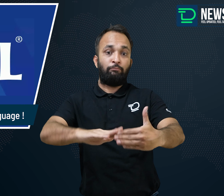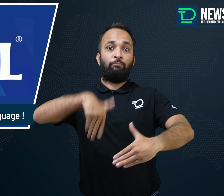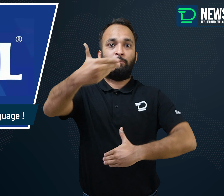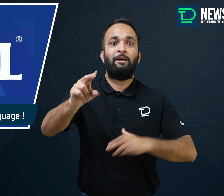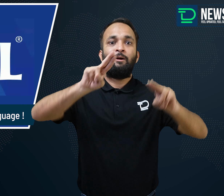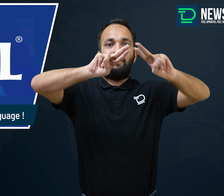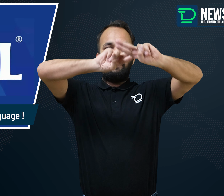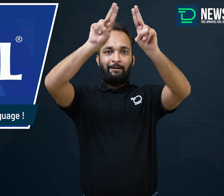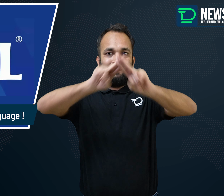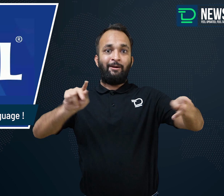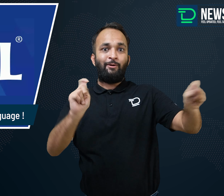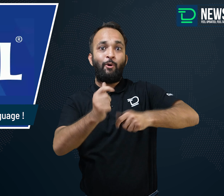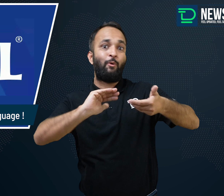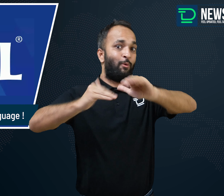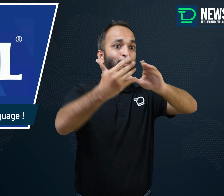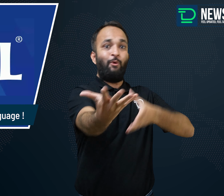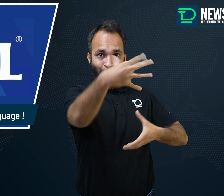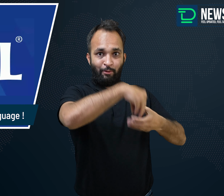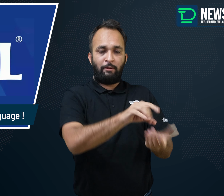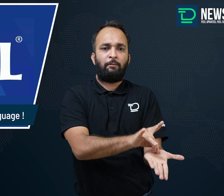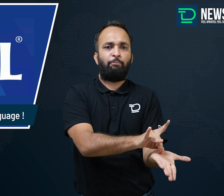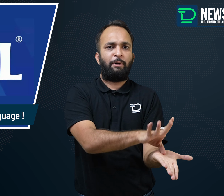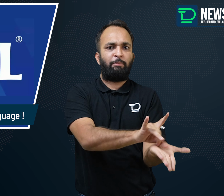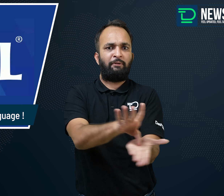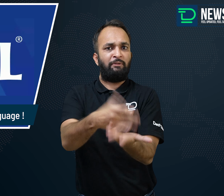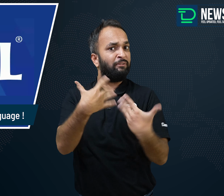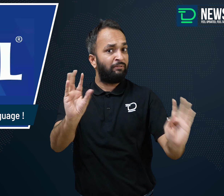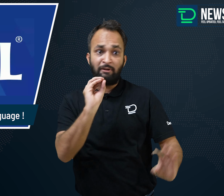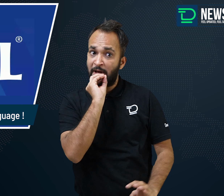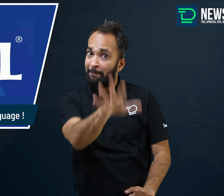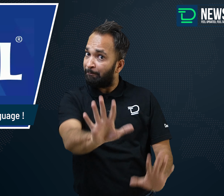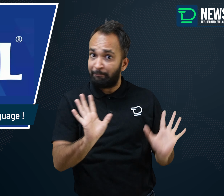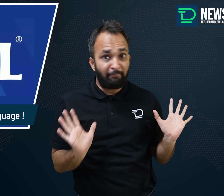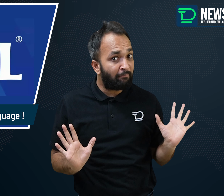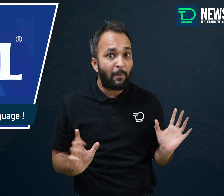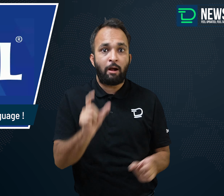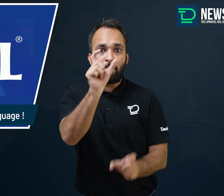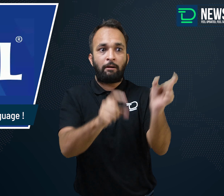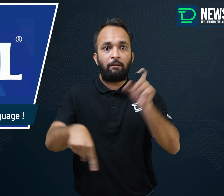they will be banned from the Indian cricket team.